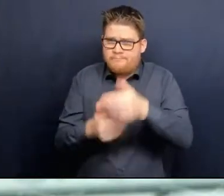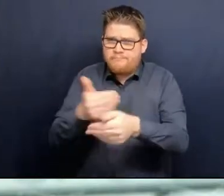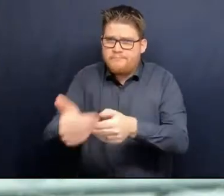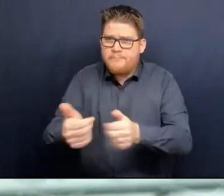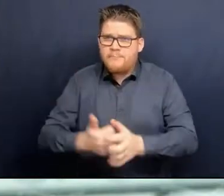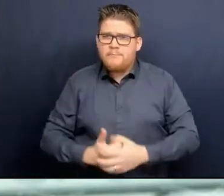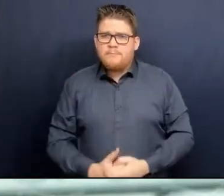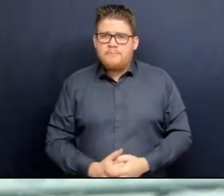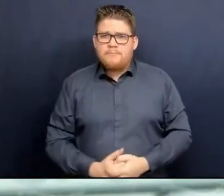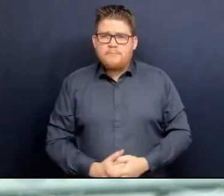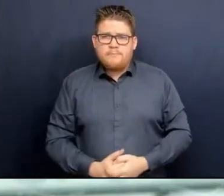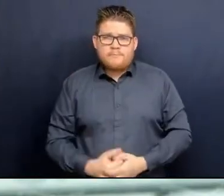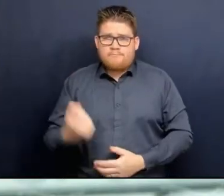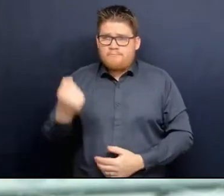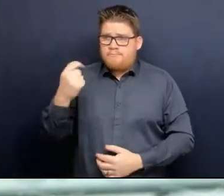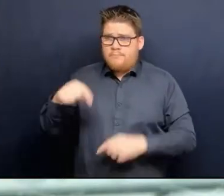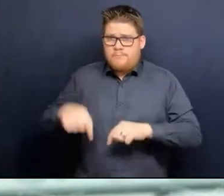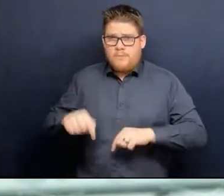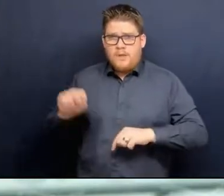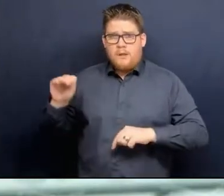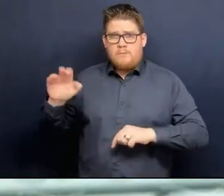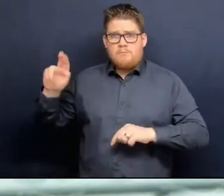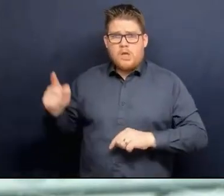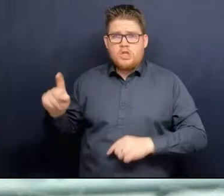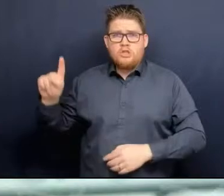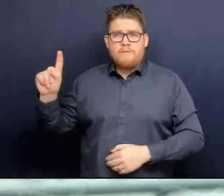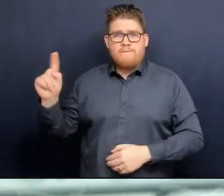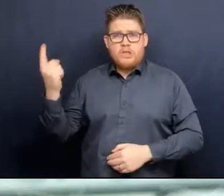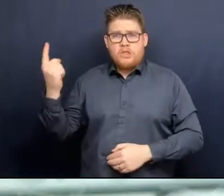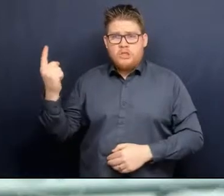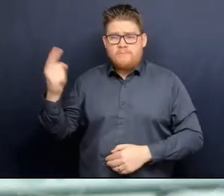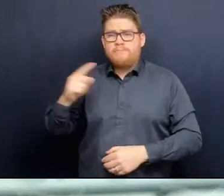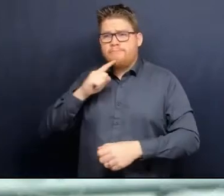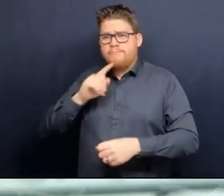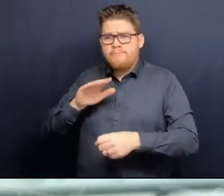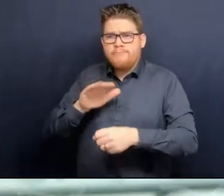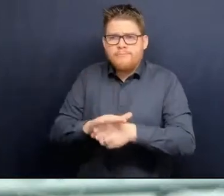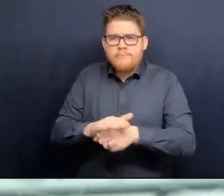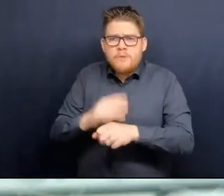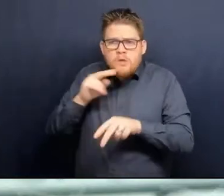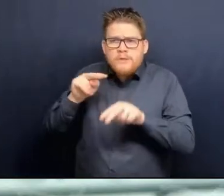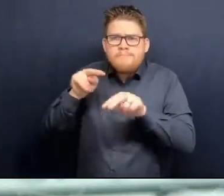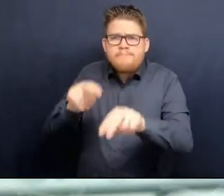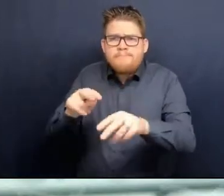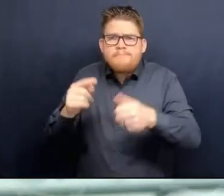today being marched first we have committed to monitoring